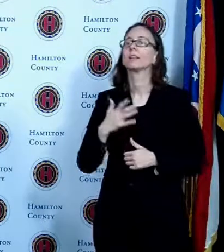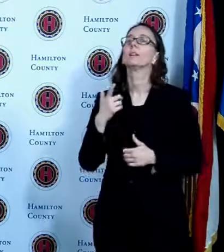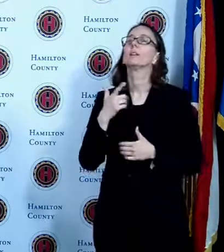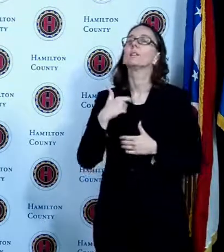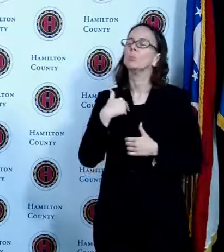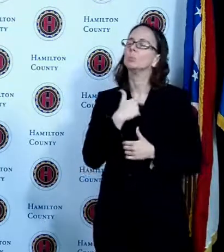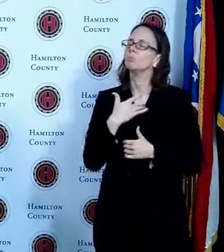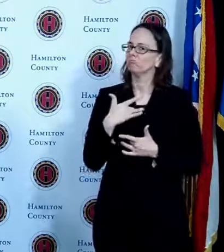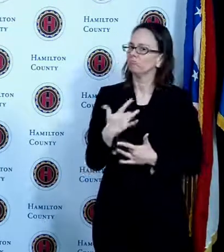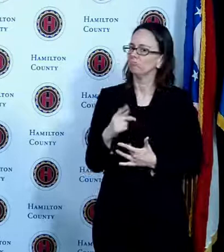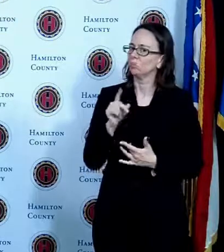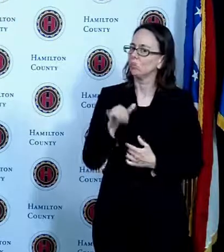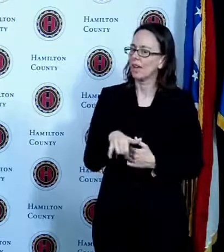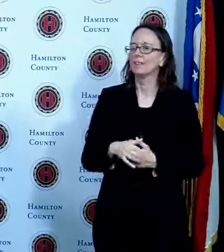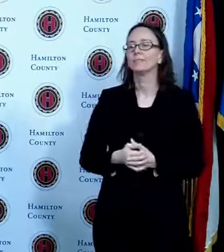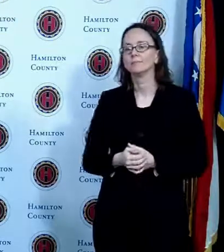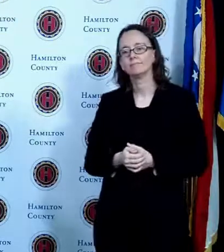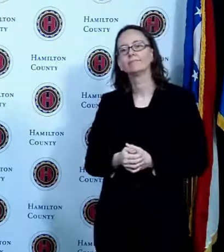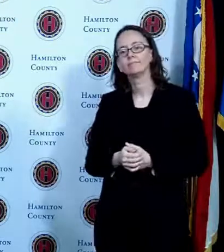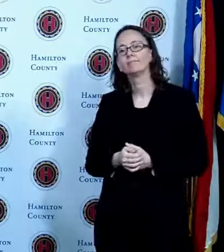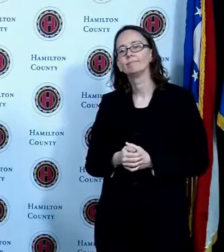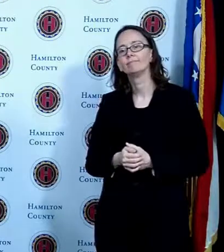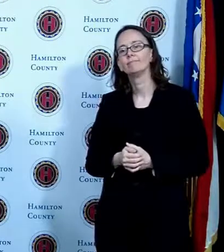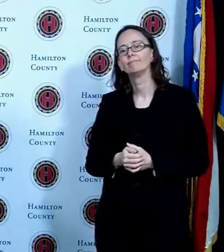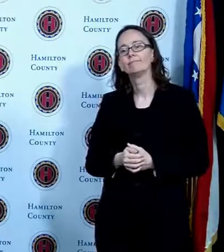especially with fentanyl coming back and being mixed with all these other drugs